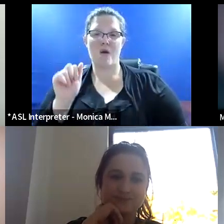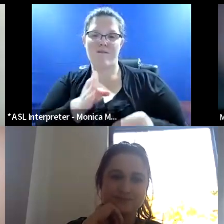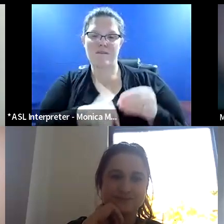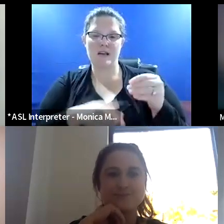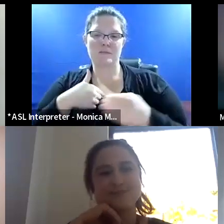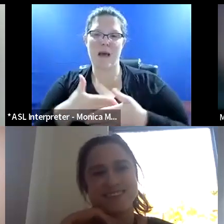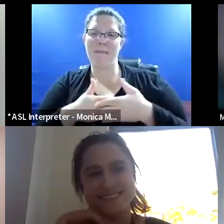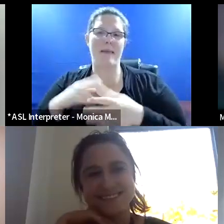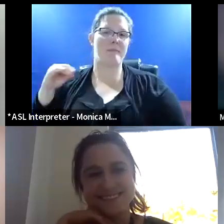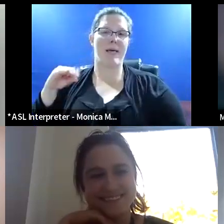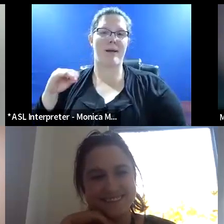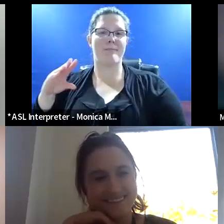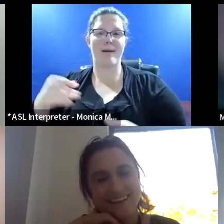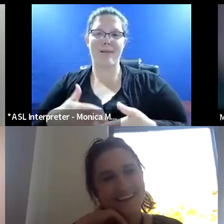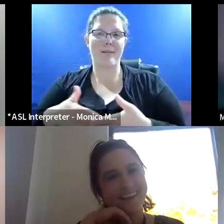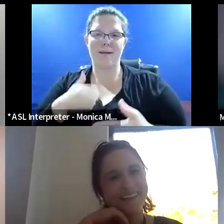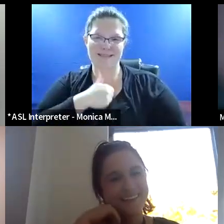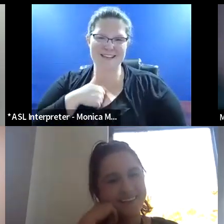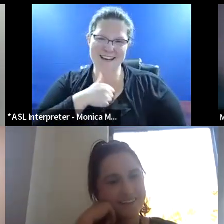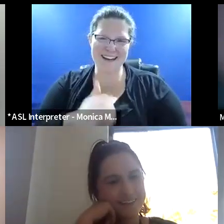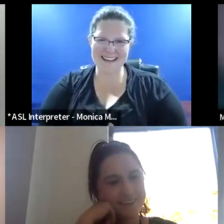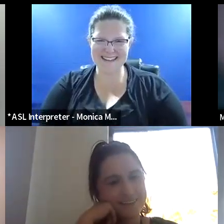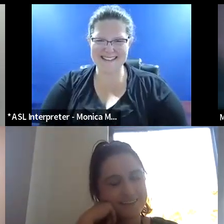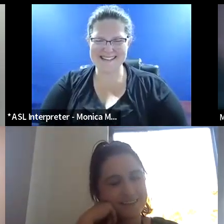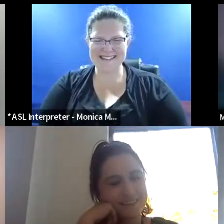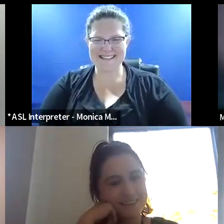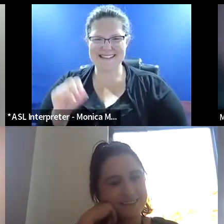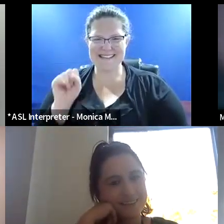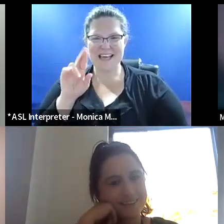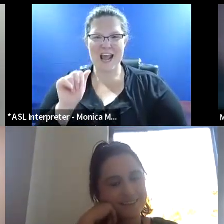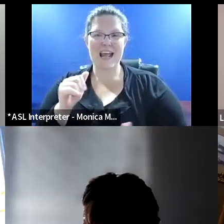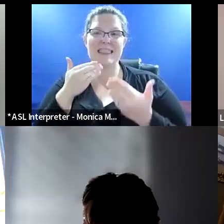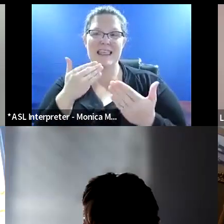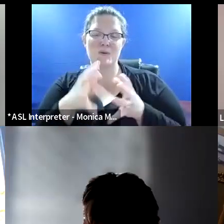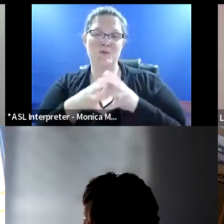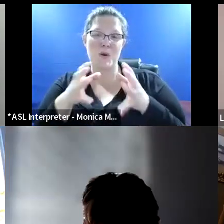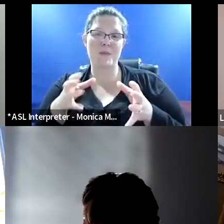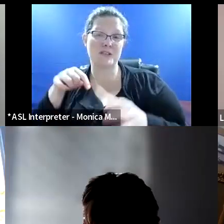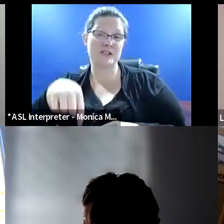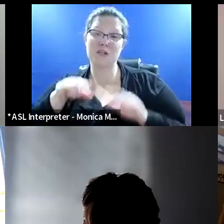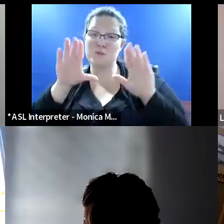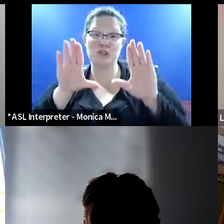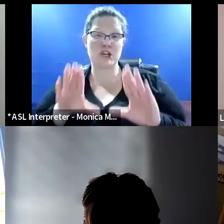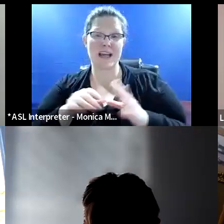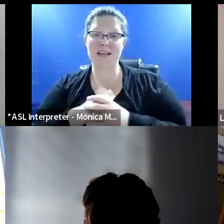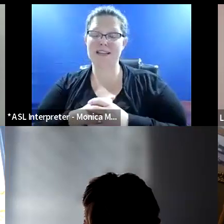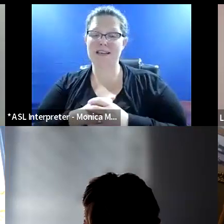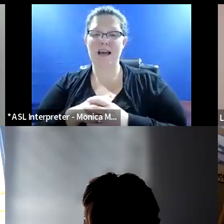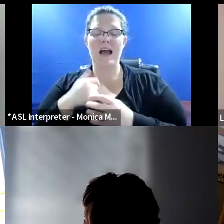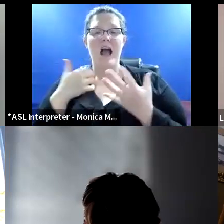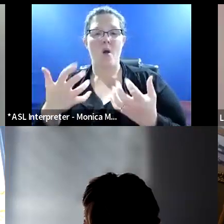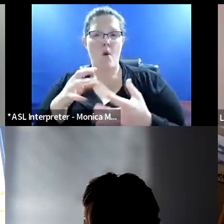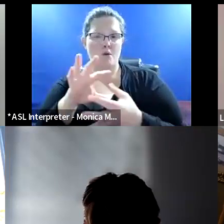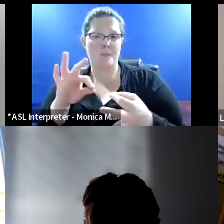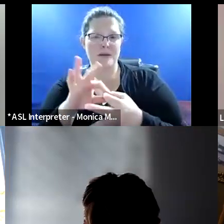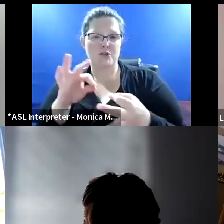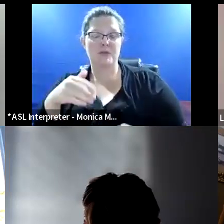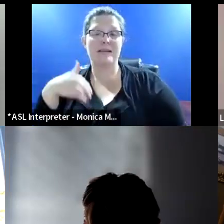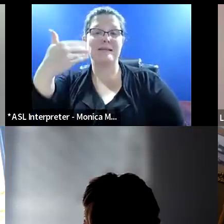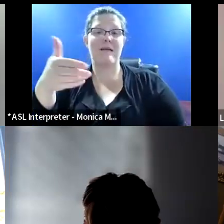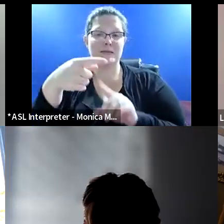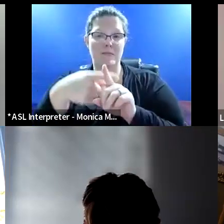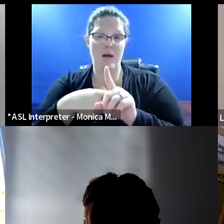AND THEN THERE'S ANOTHER ONE IN THERE CALLED COMMUNITY LIVING SKILLS. I JUST WANTED TO THROW OUT THERE THAT FOUNDATION GRANTS, THIS IS A TOPIC THAT A LOT OF FOUNDATIONS ARE INTERESTED IN FUNDING.